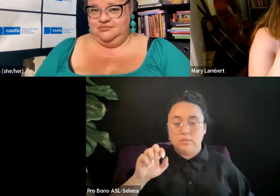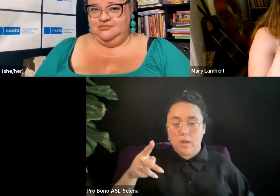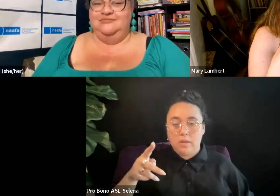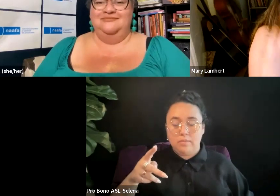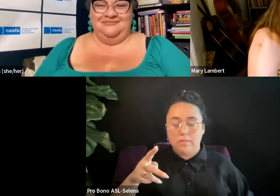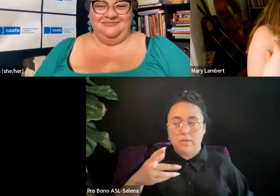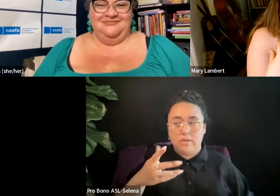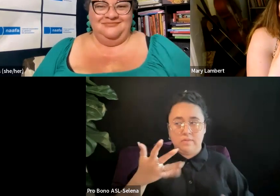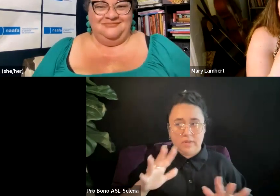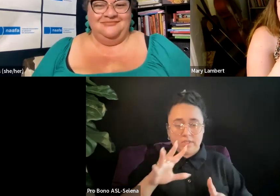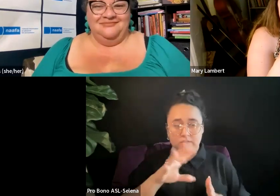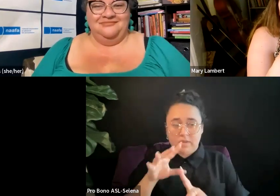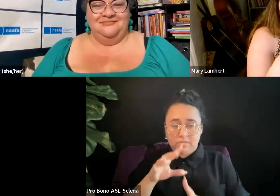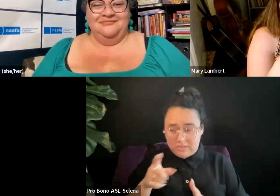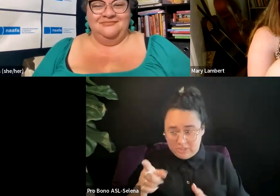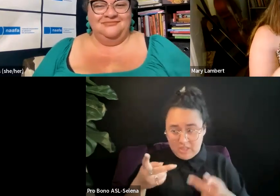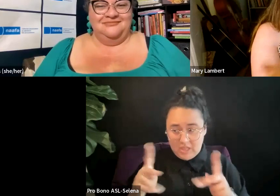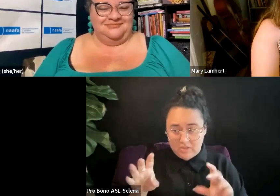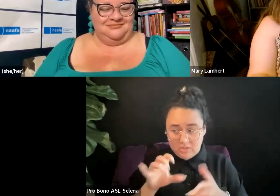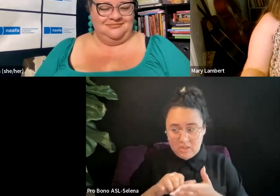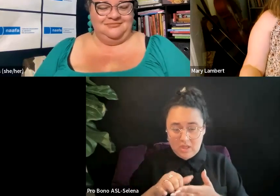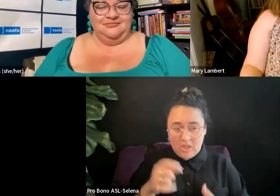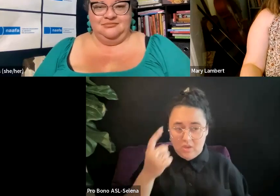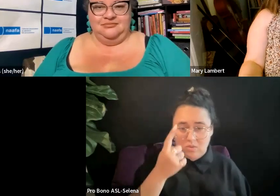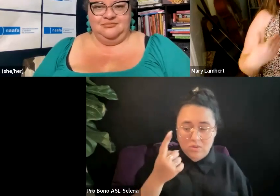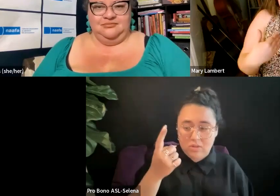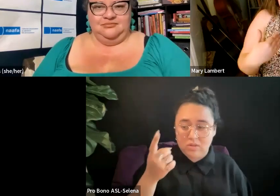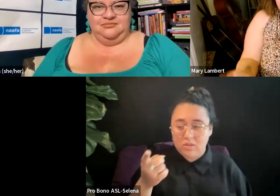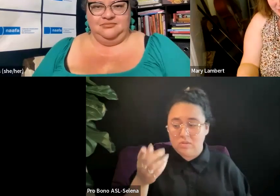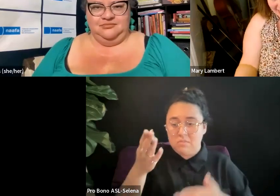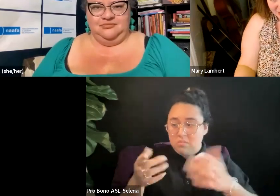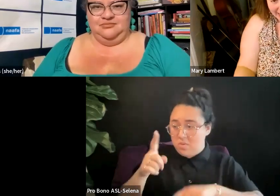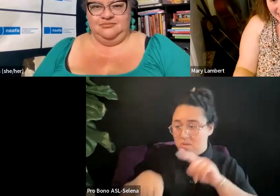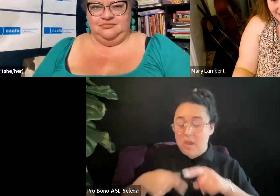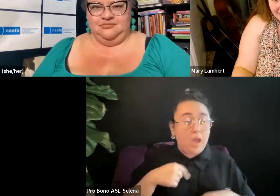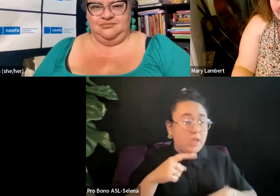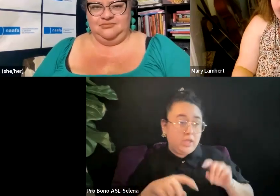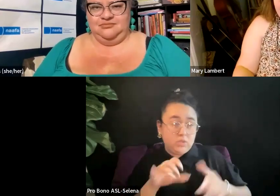Can she, you know, to myself, I was like, I feel like she she probably can't because I can't do that. We can't do that.